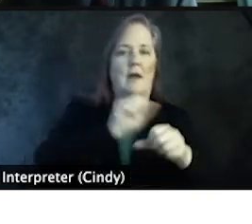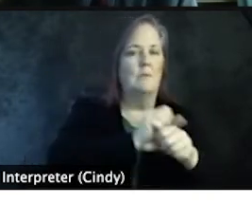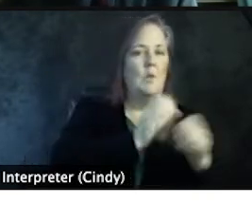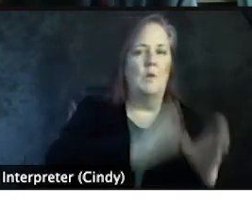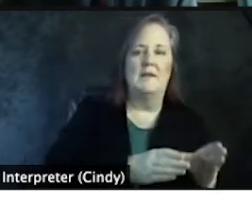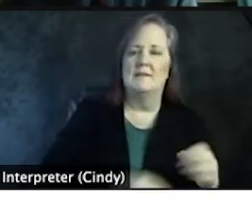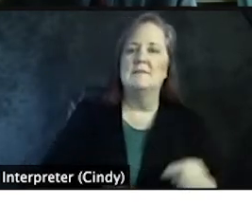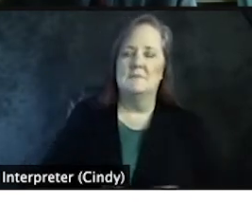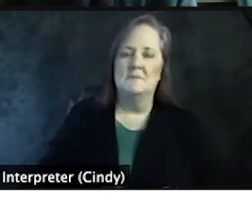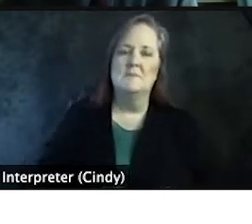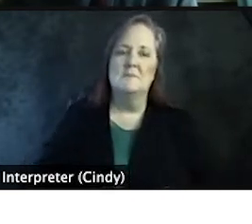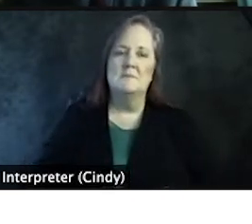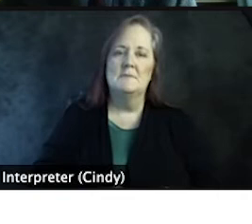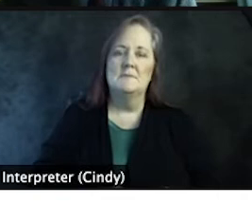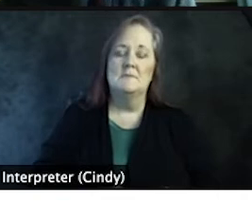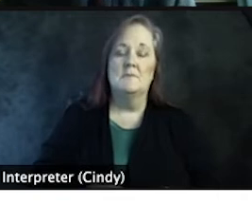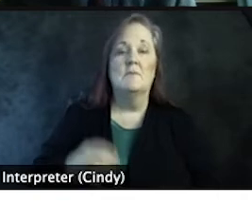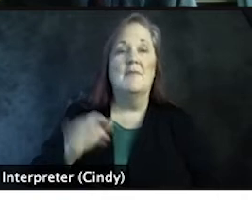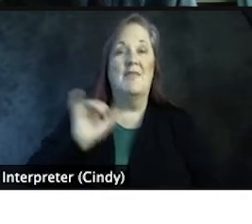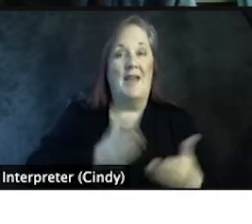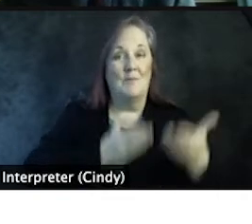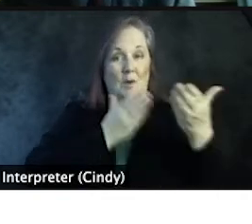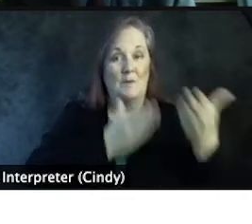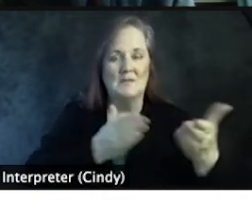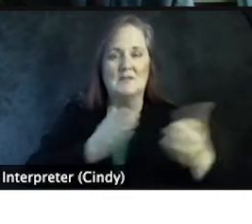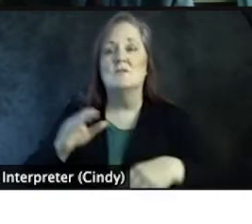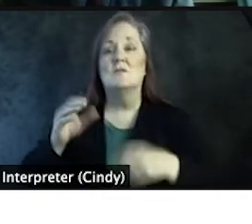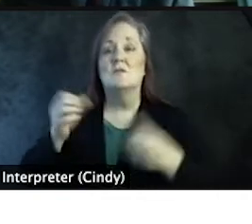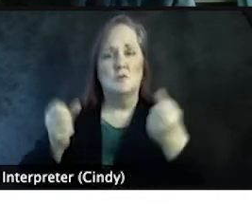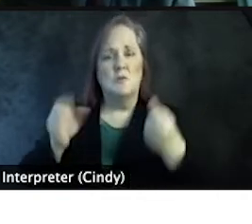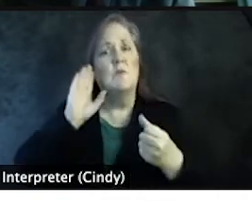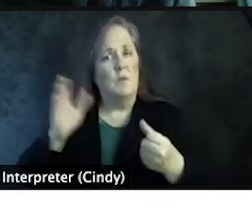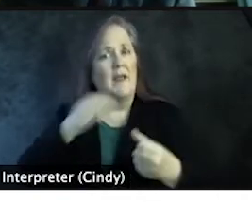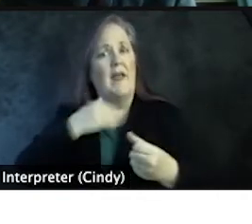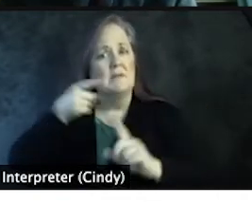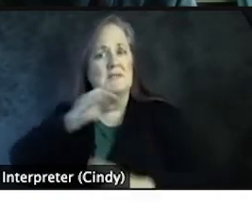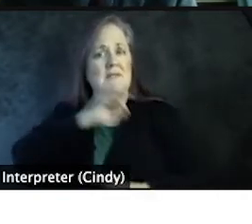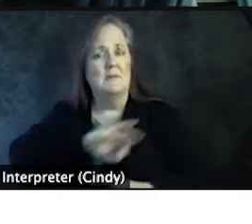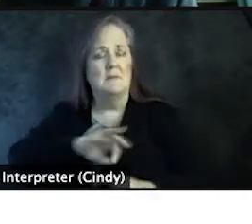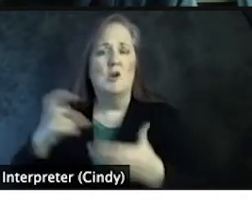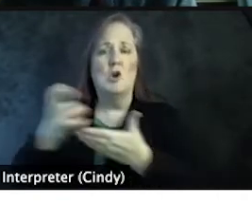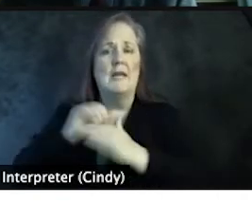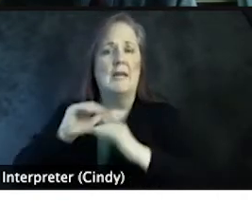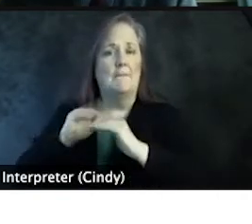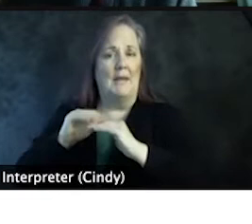And also because the companies would potentially be more profitable in the future, investors would pay income taxes on these earnings.